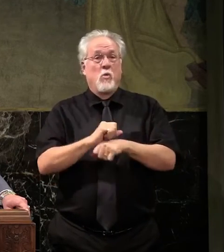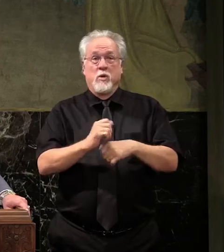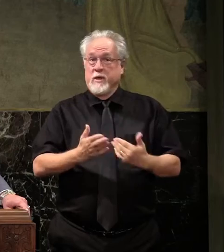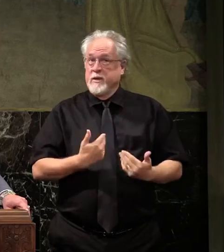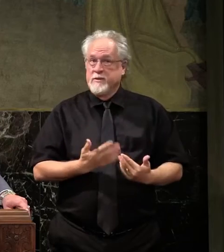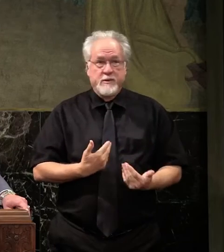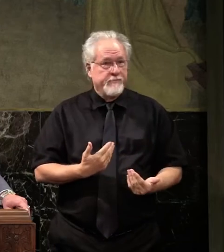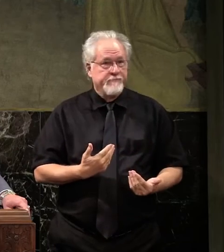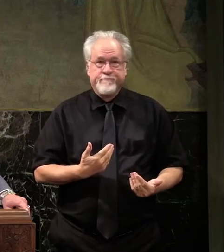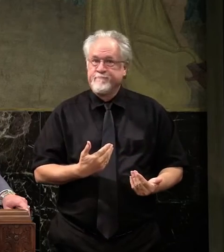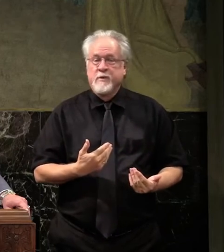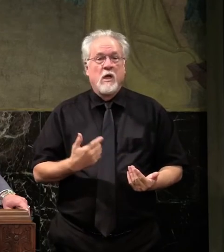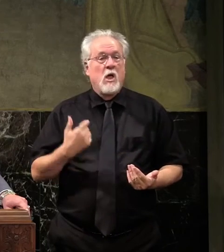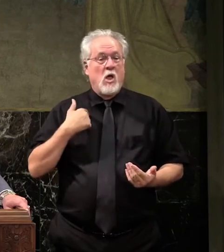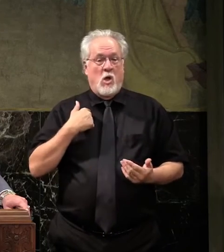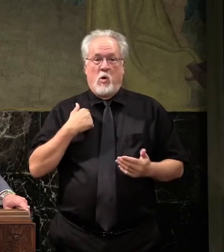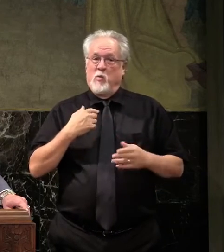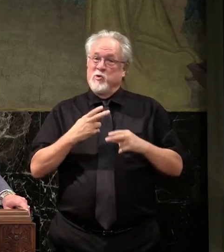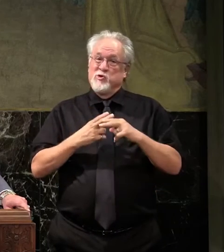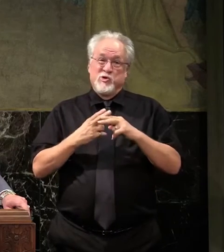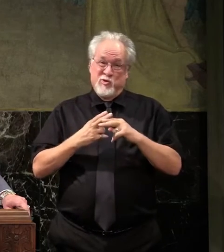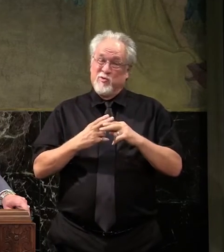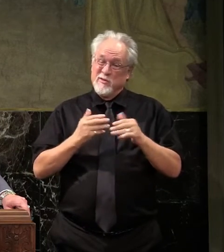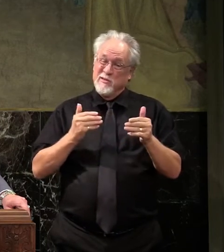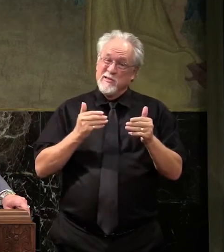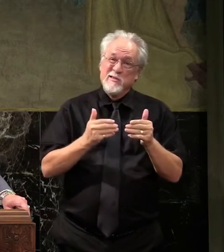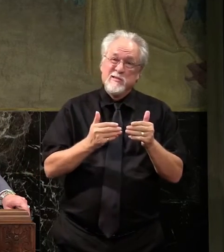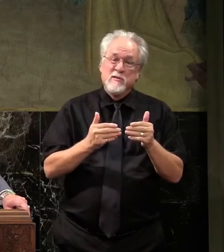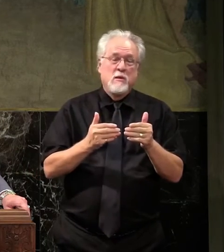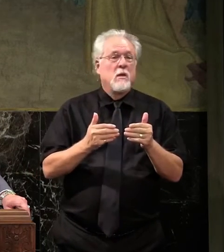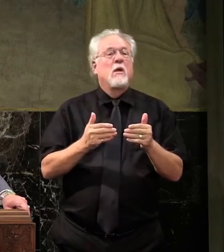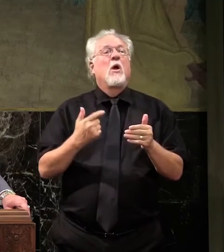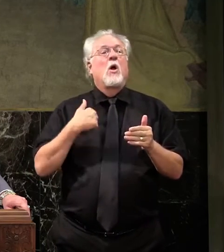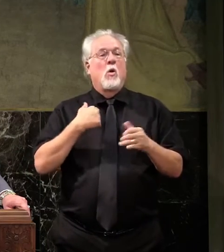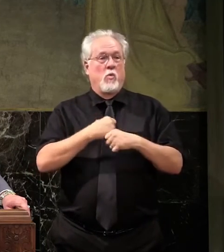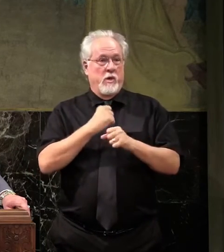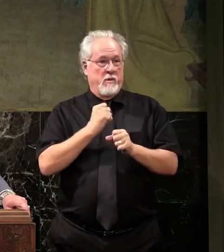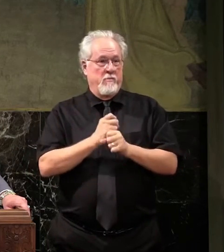and while we may have come up short in a few ways, we made difficult choices and